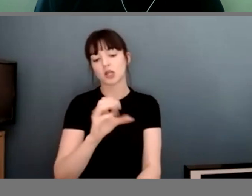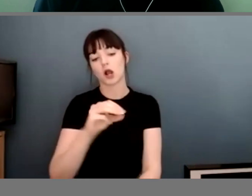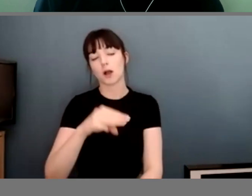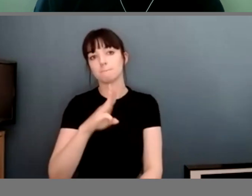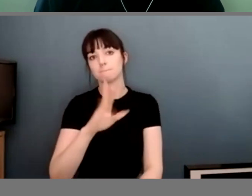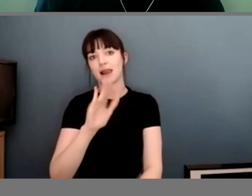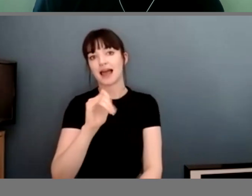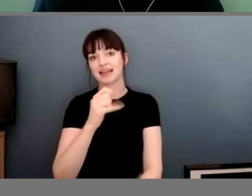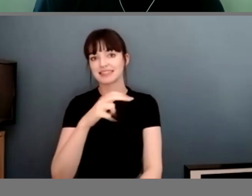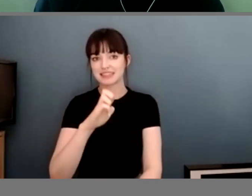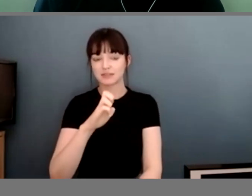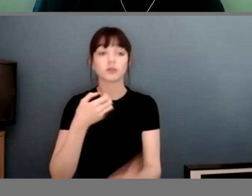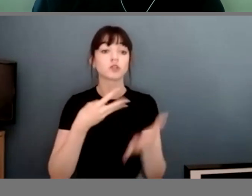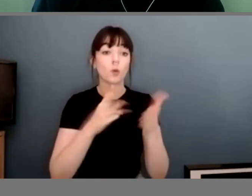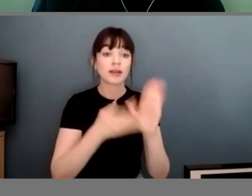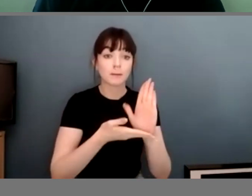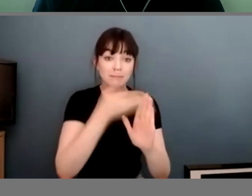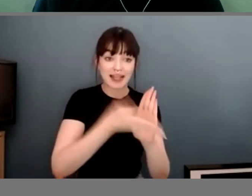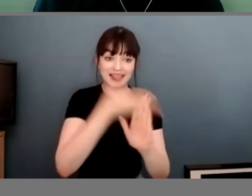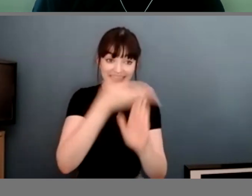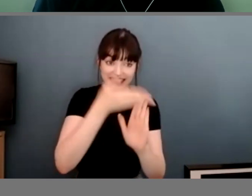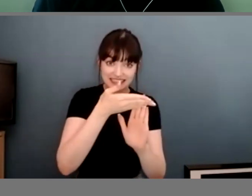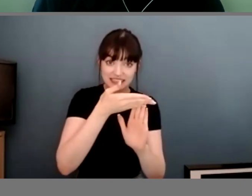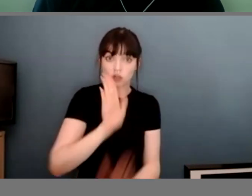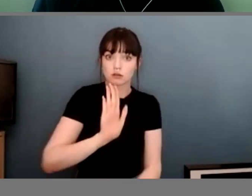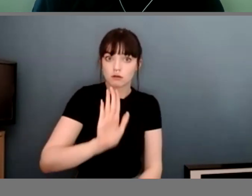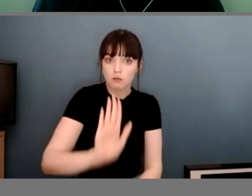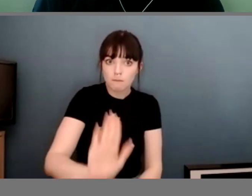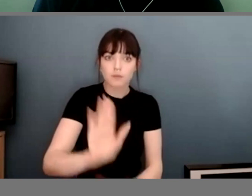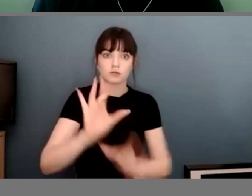extension of a public building and a public building means a building or that part of